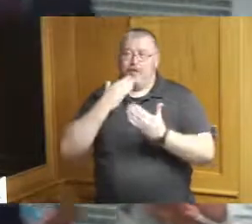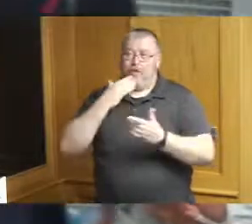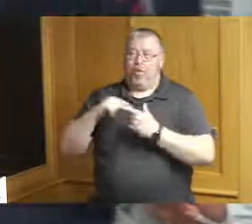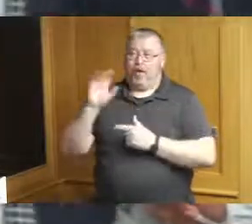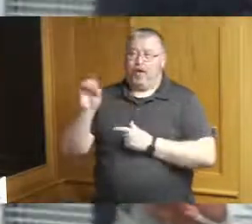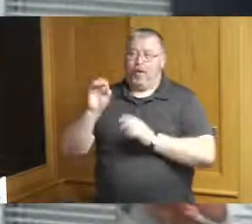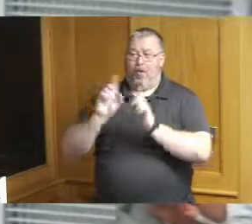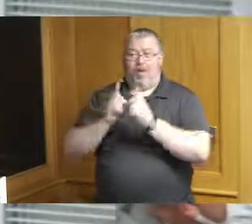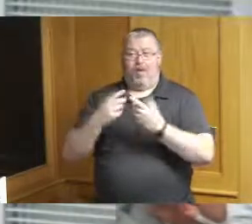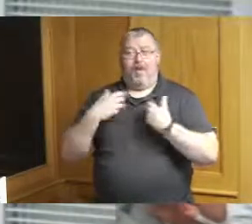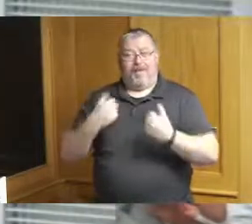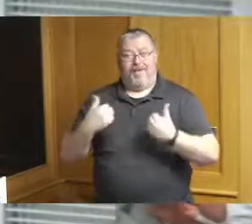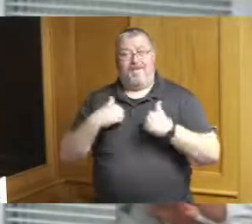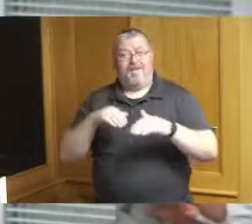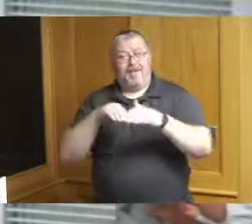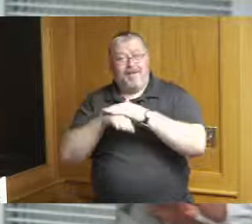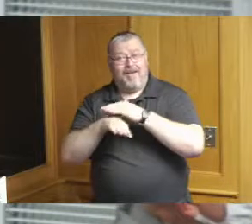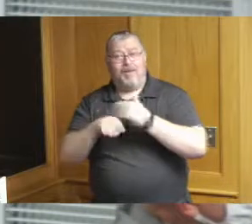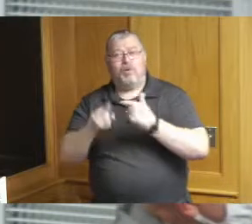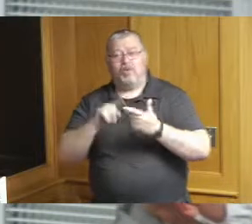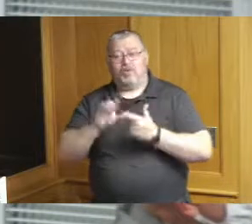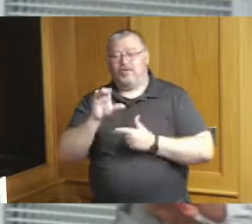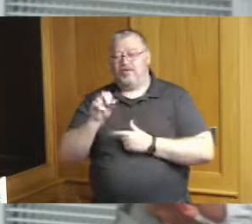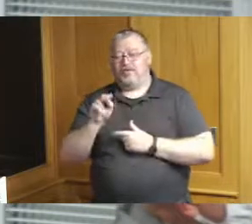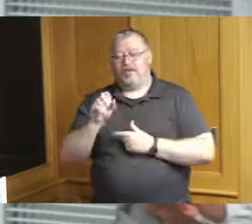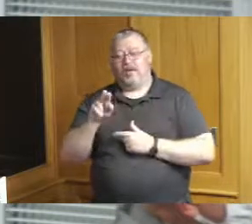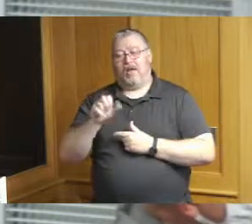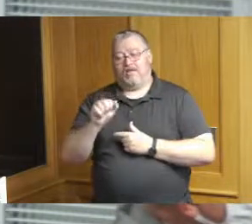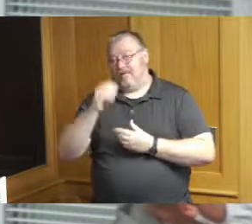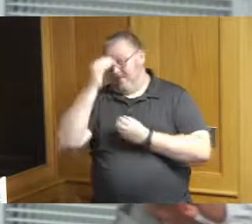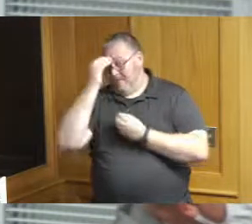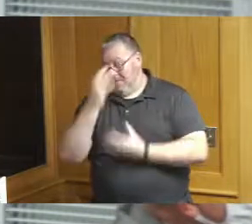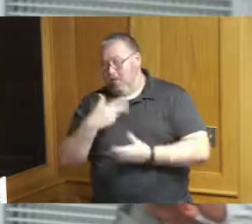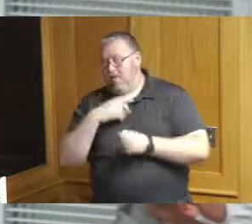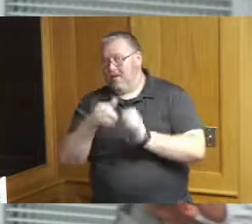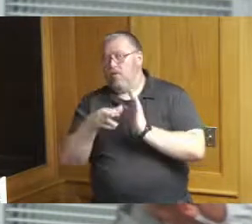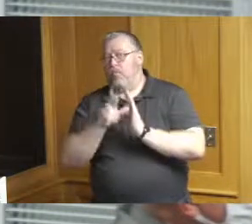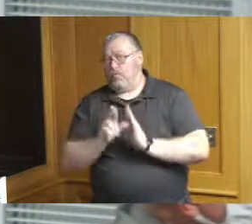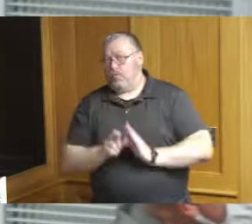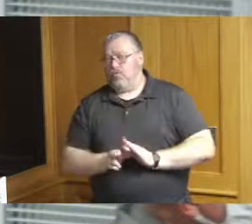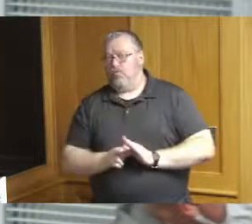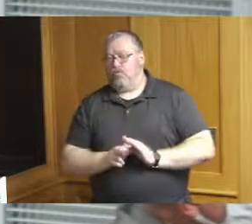Health do have access to census level data that we're able to review and so my team is actually